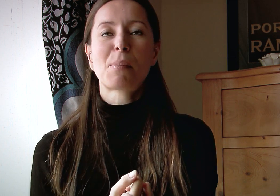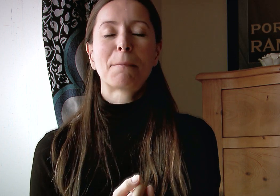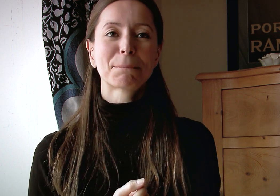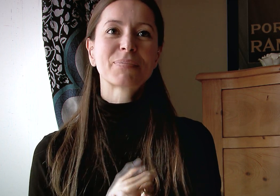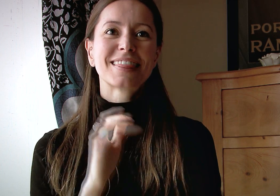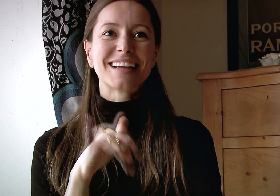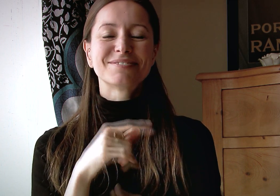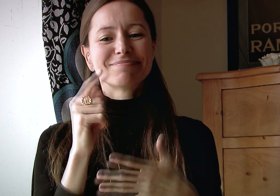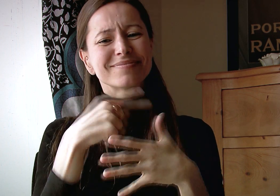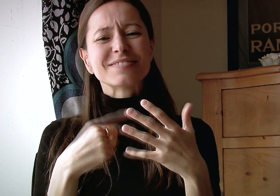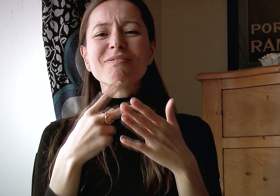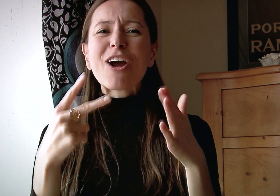Well, that. It's very detailed.